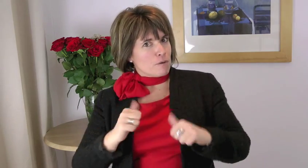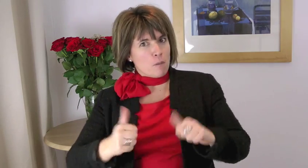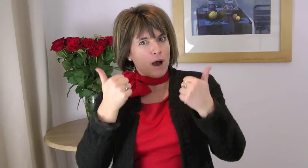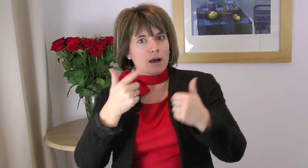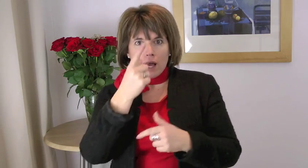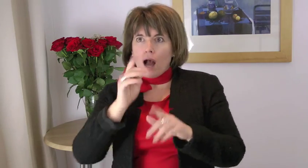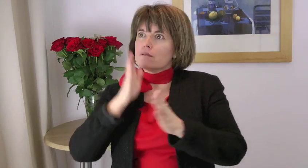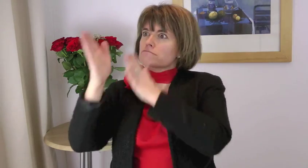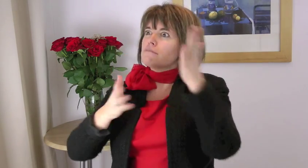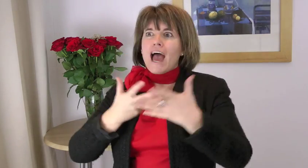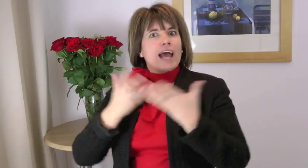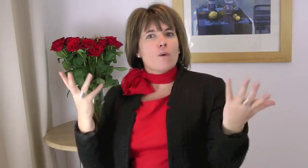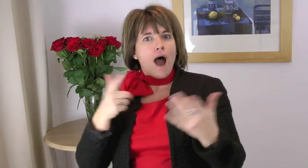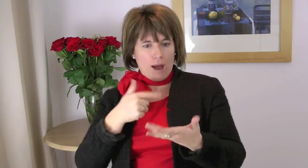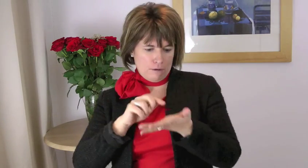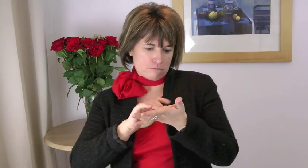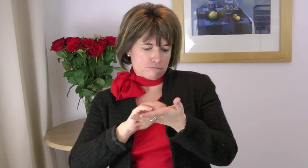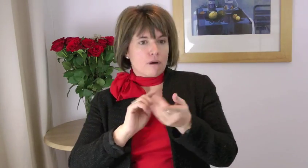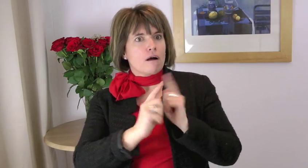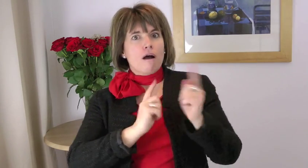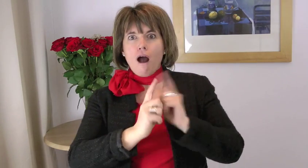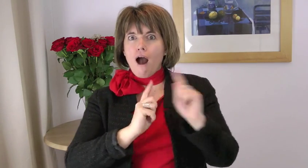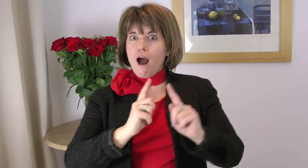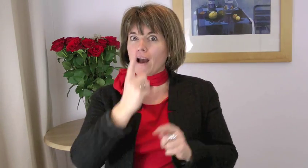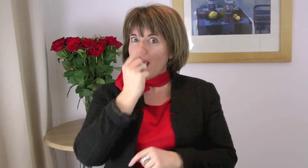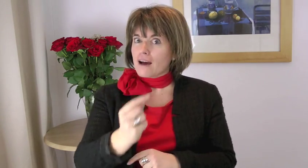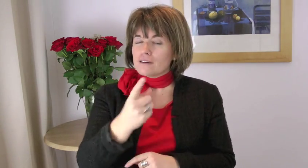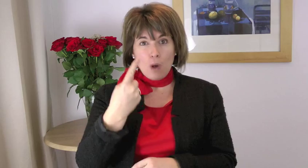You can see this is great. I guess it means I can make a call